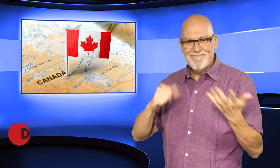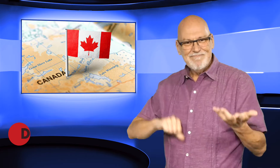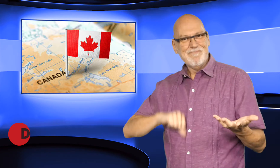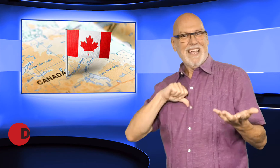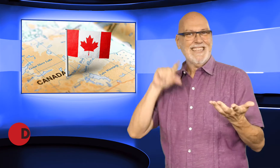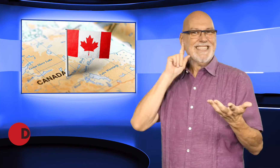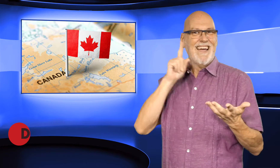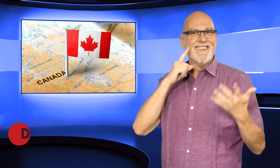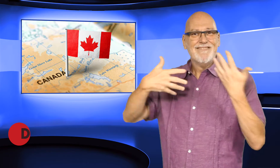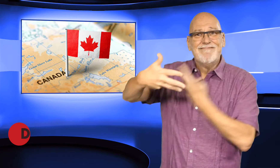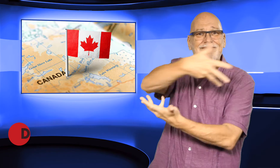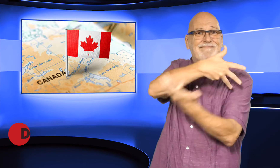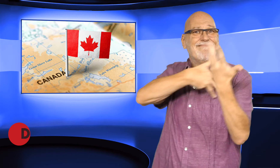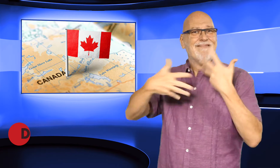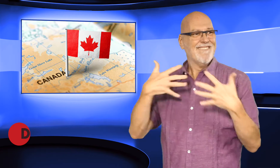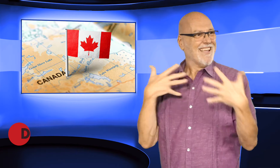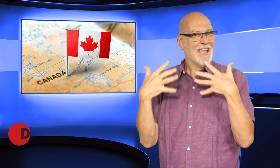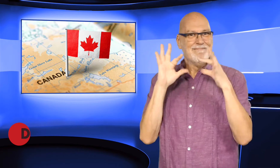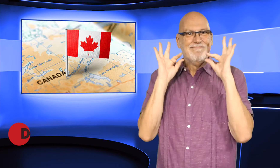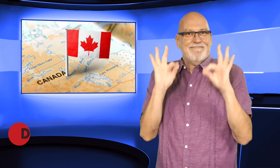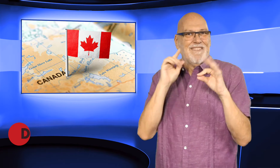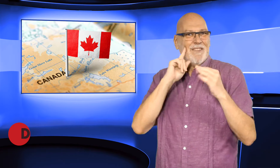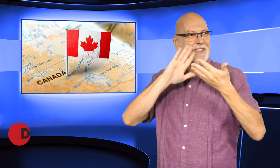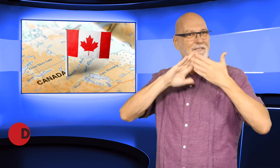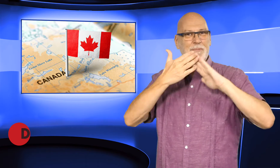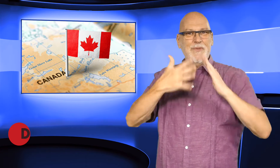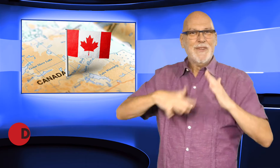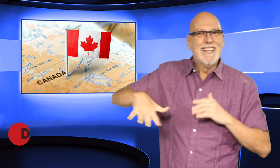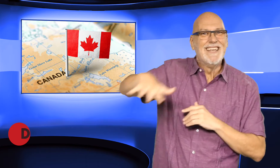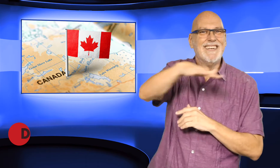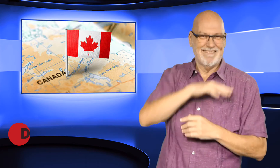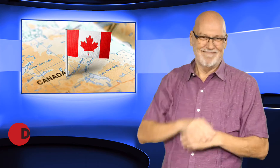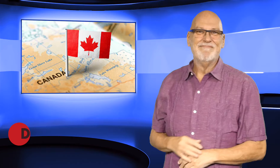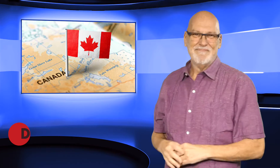as proud Deaf members of a vibrant Deaf community.